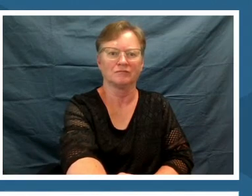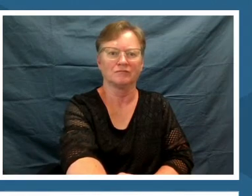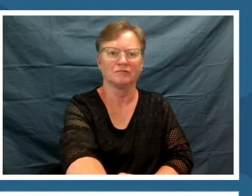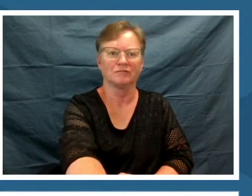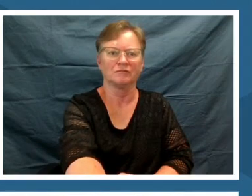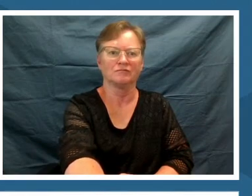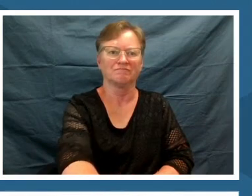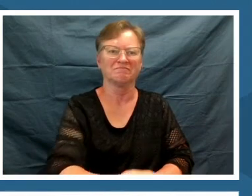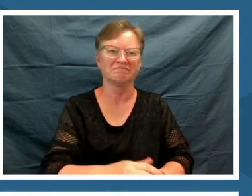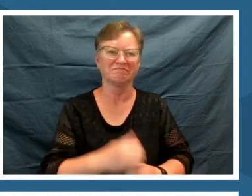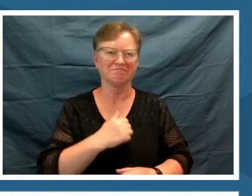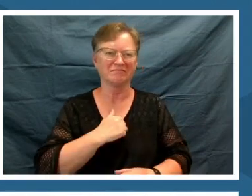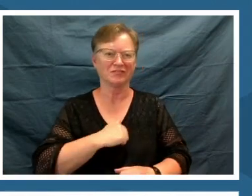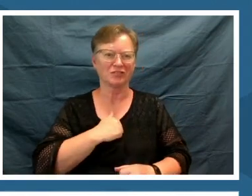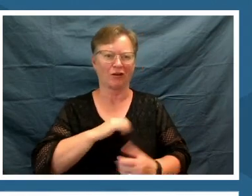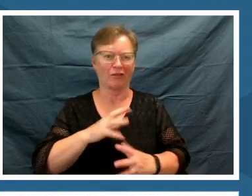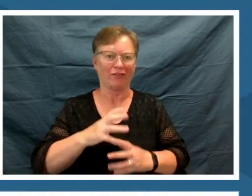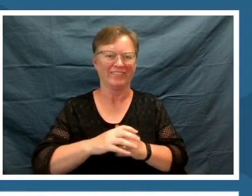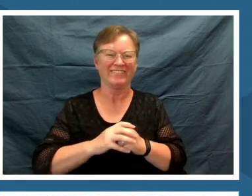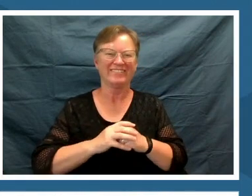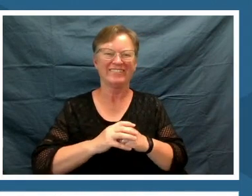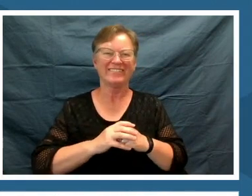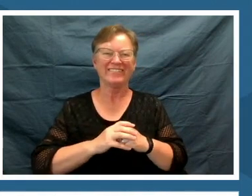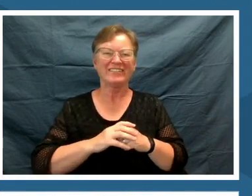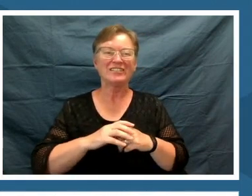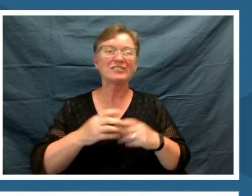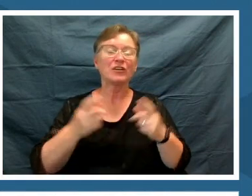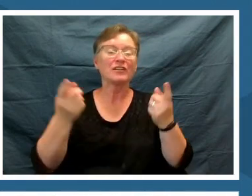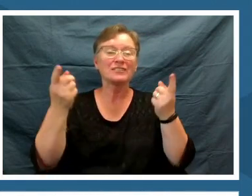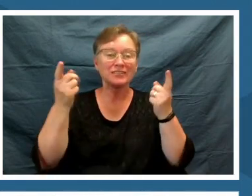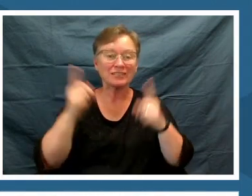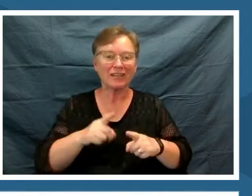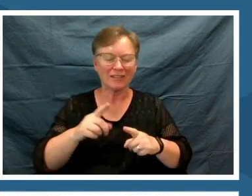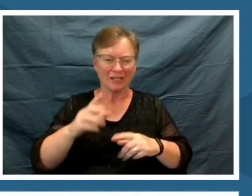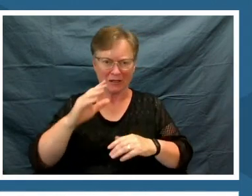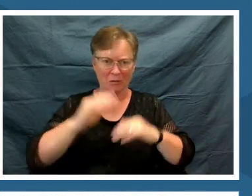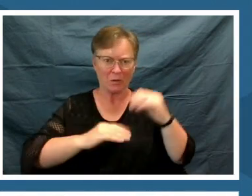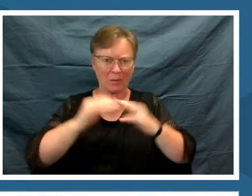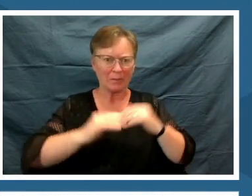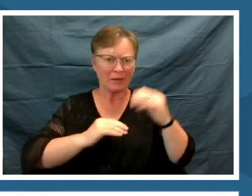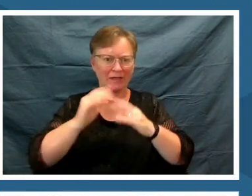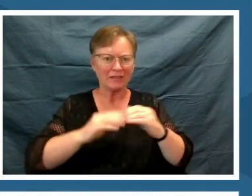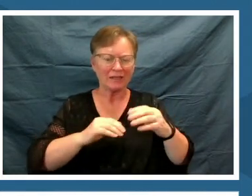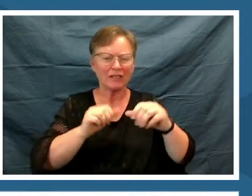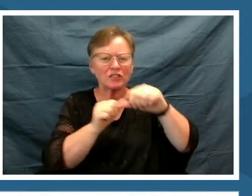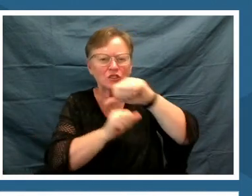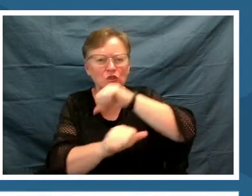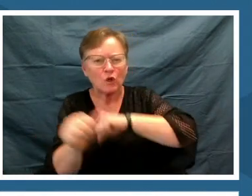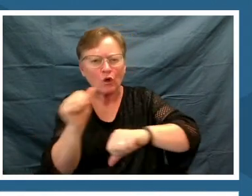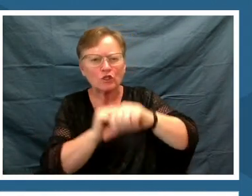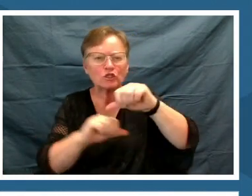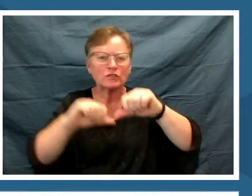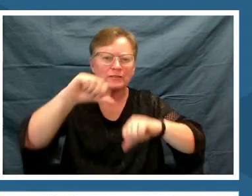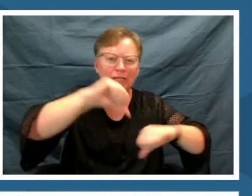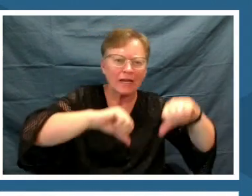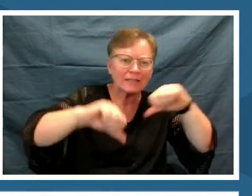so suddenly we're building students socio-scientific skills they're tackling